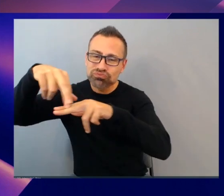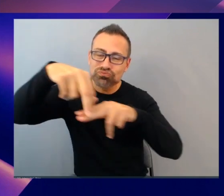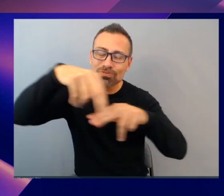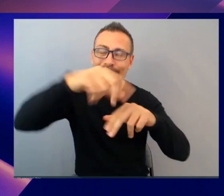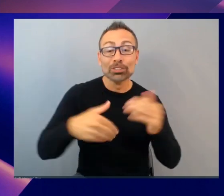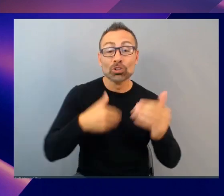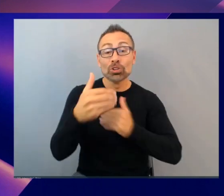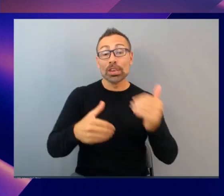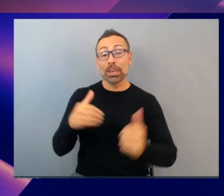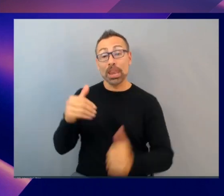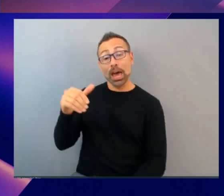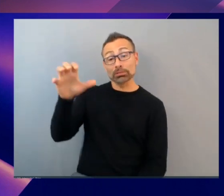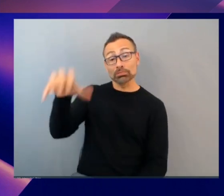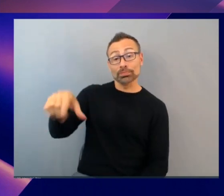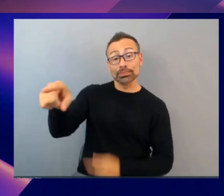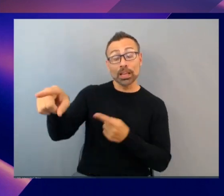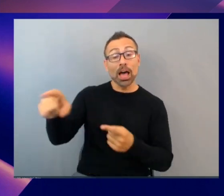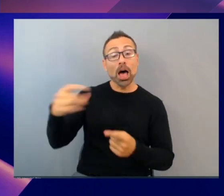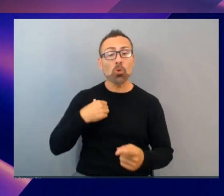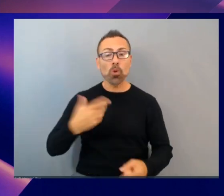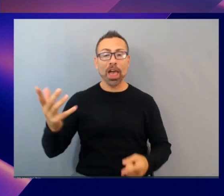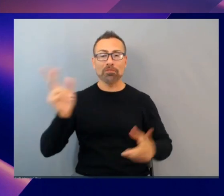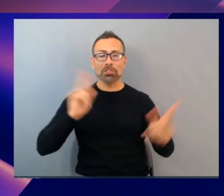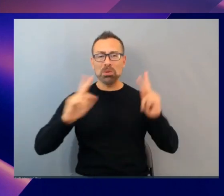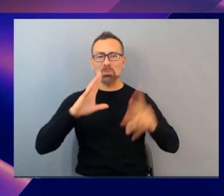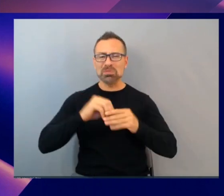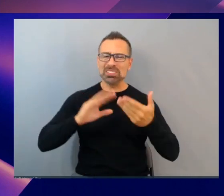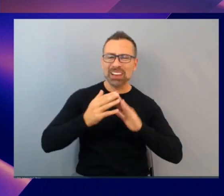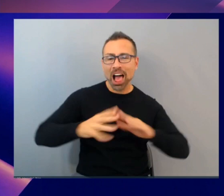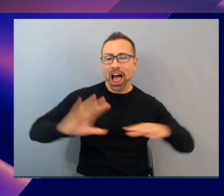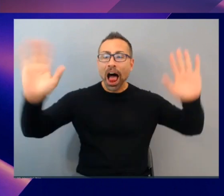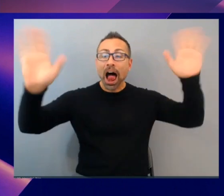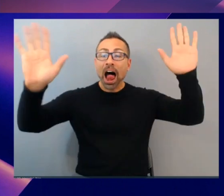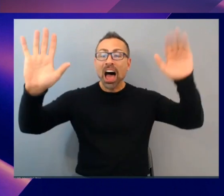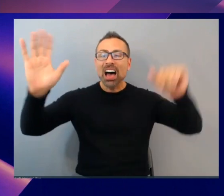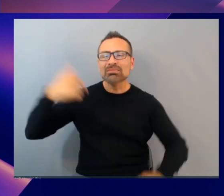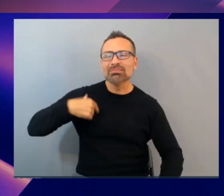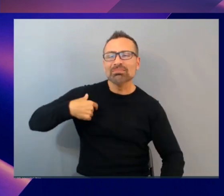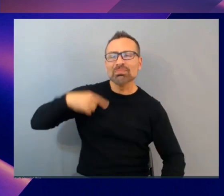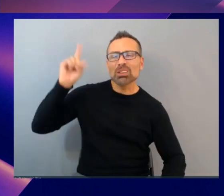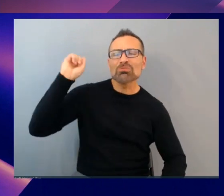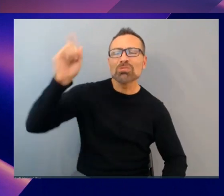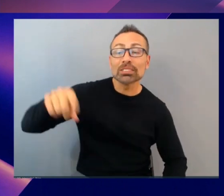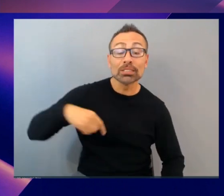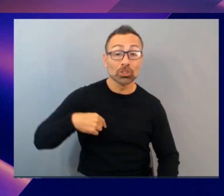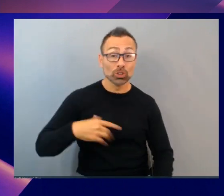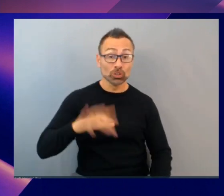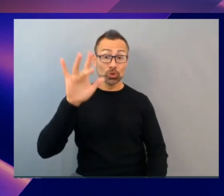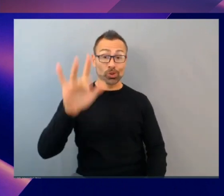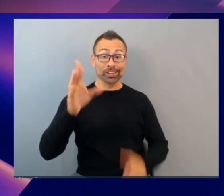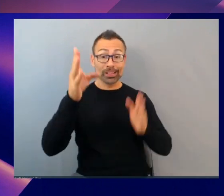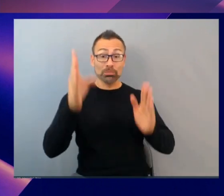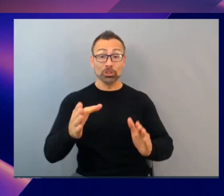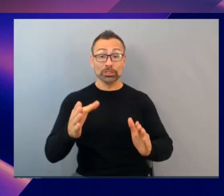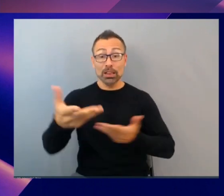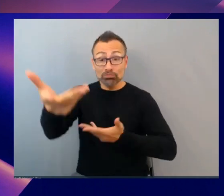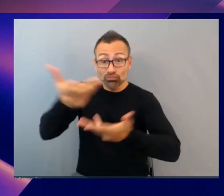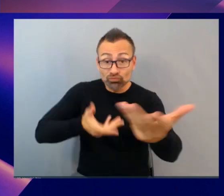And they are saying, like, "Hey, I have a question." So if you click on them, you can interact with them, and there is a dialogue. Perfect. - That dialogue is where